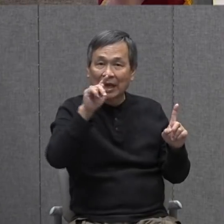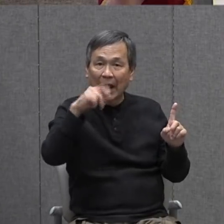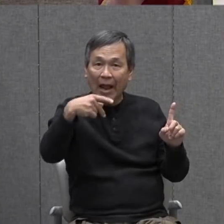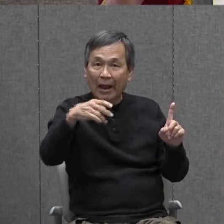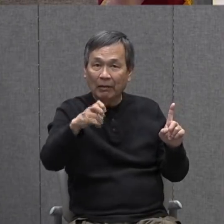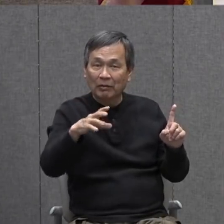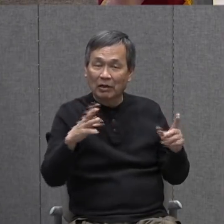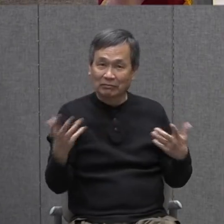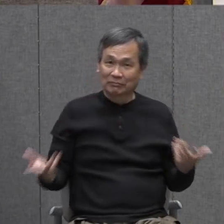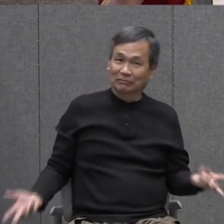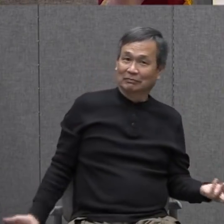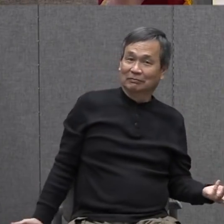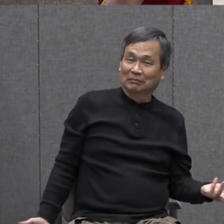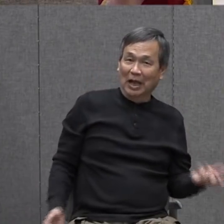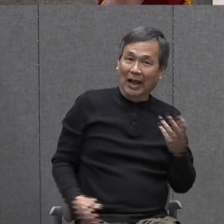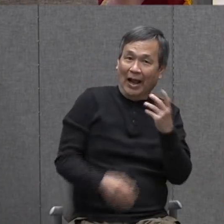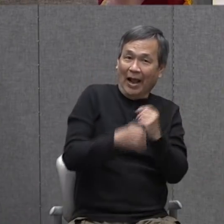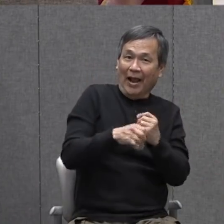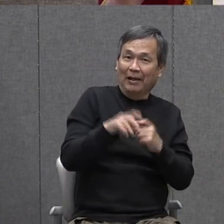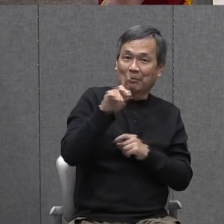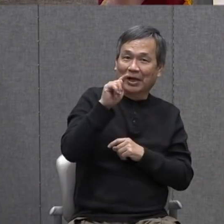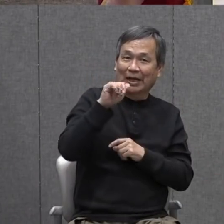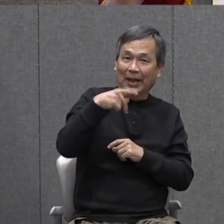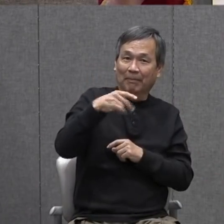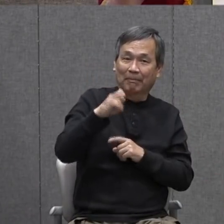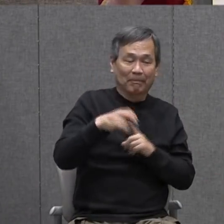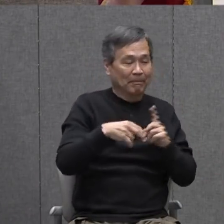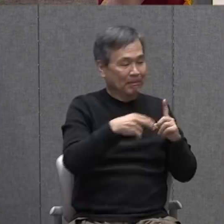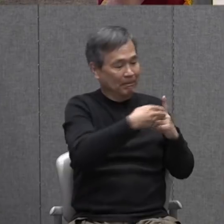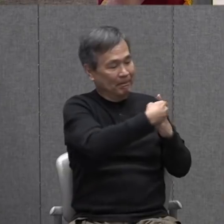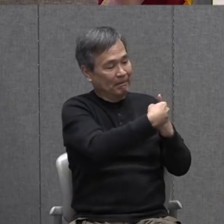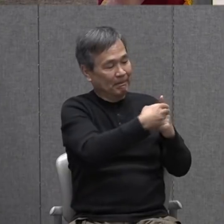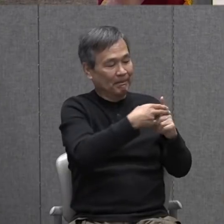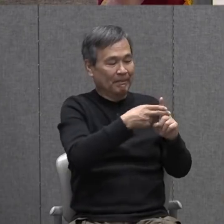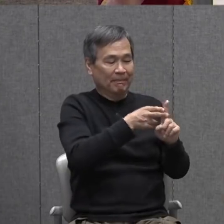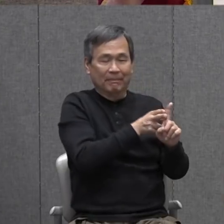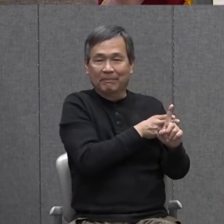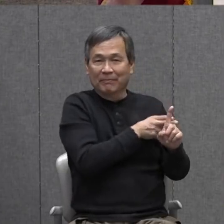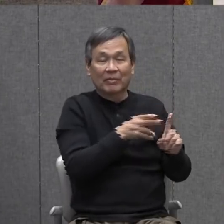and add in this little piece of tape that I'm seeing. Artists, something that happens